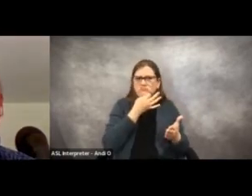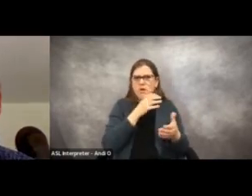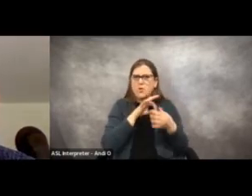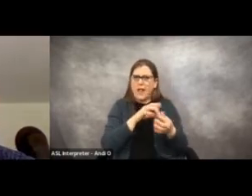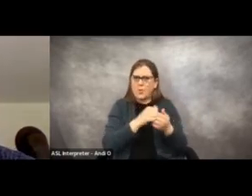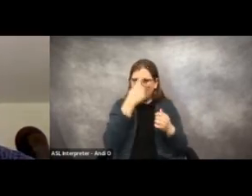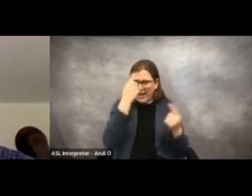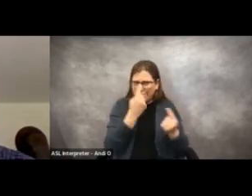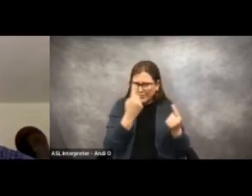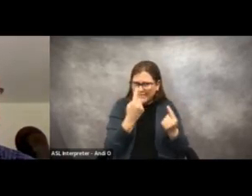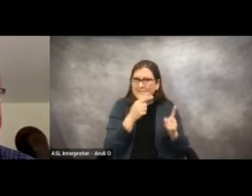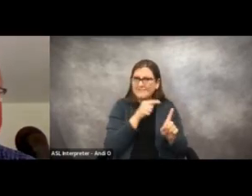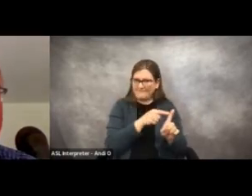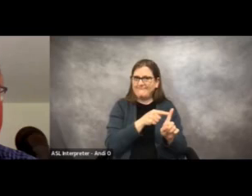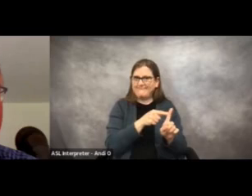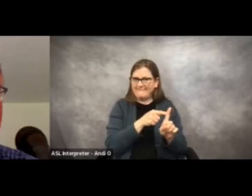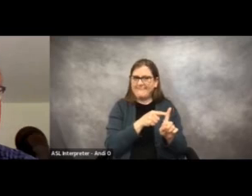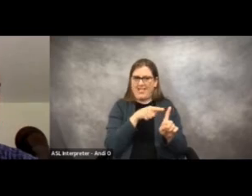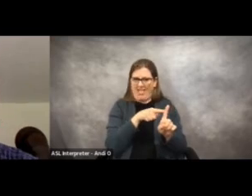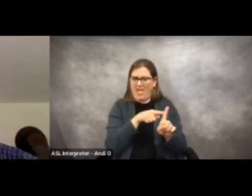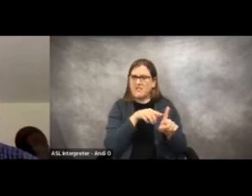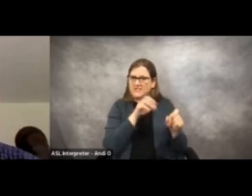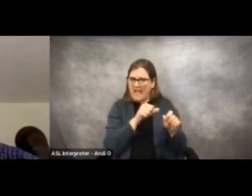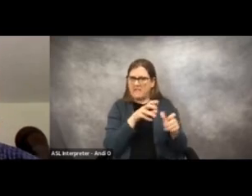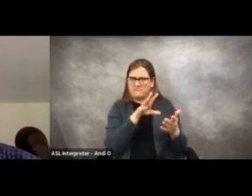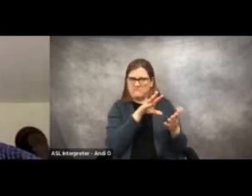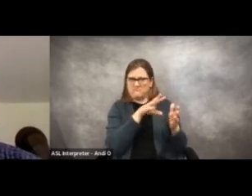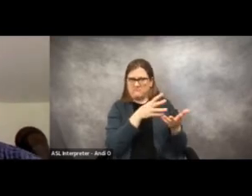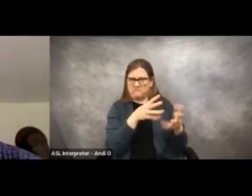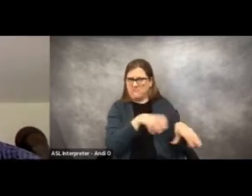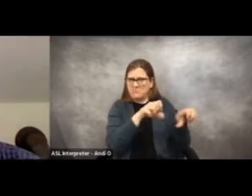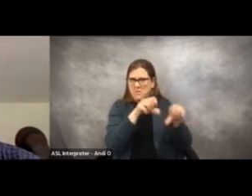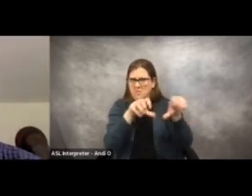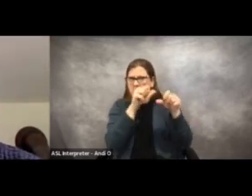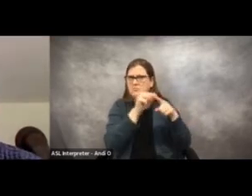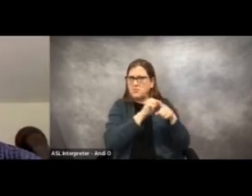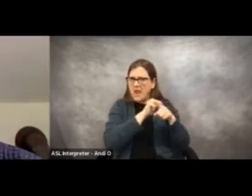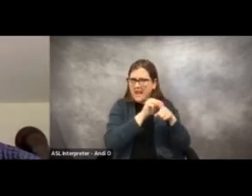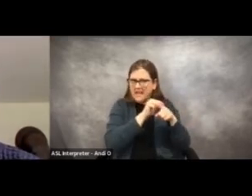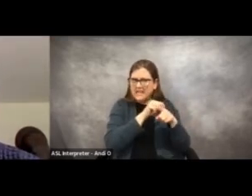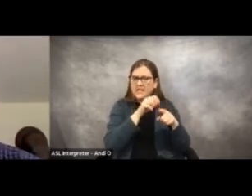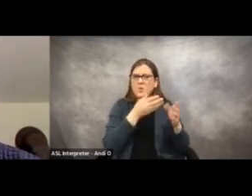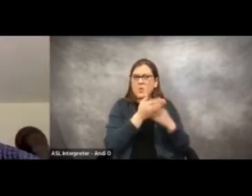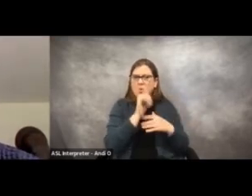could get training in that. It's available through the BIA Academy for certification of